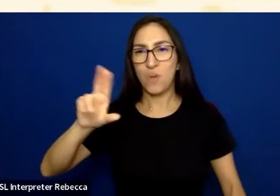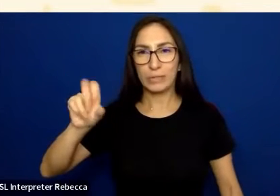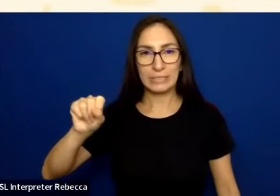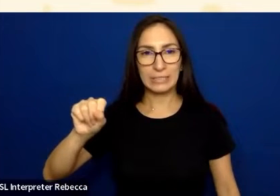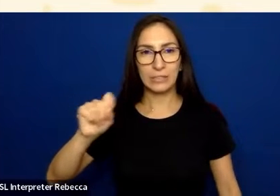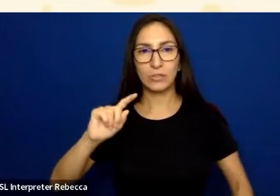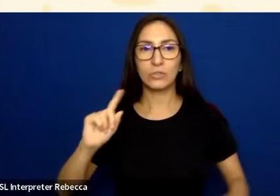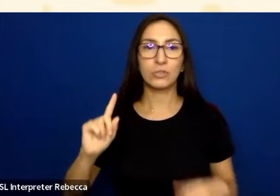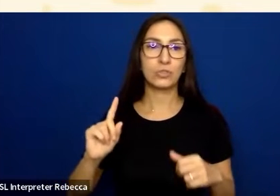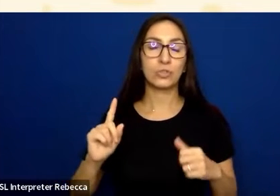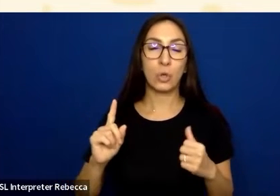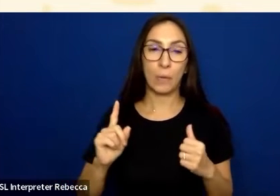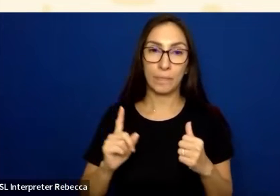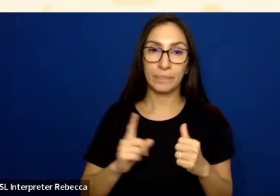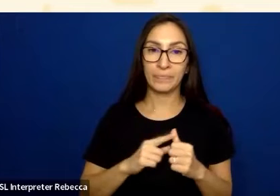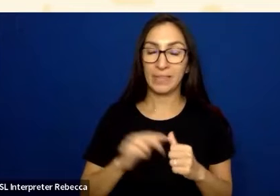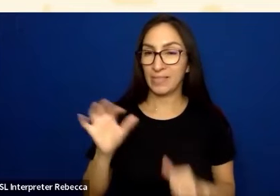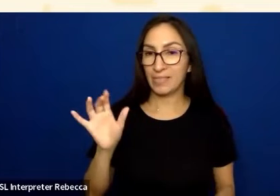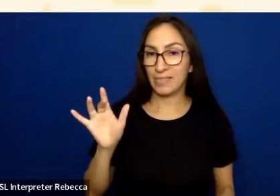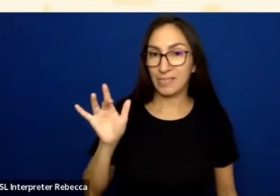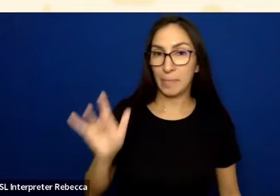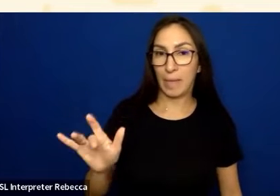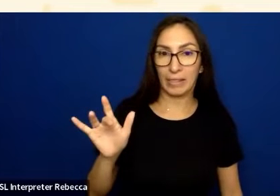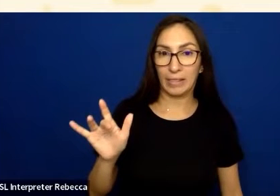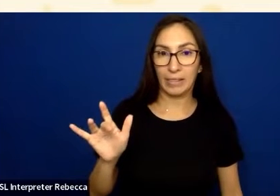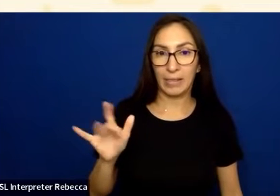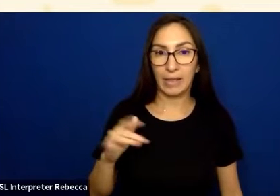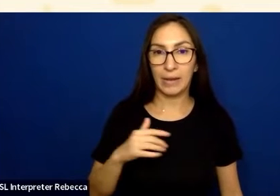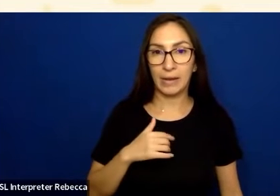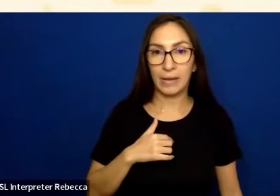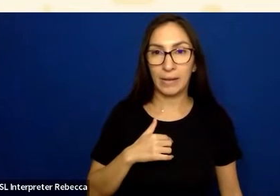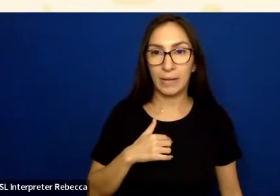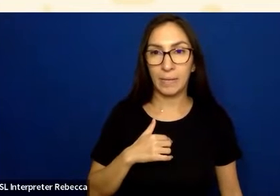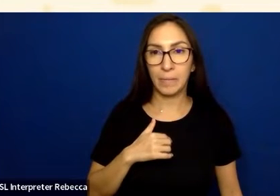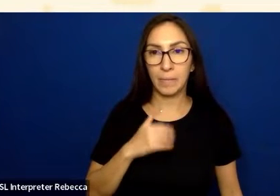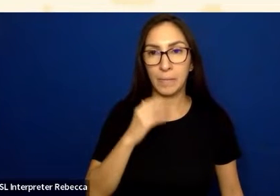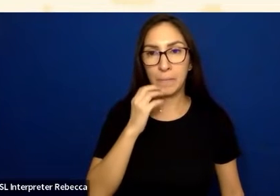The button tag, anchor element, the input tag, select elements,